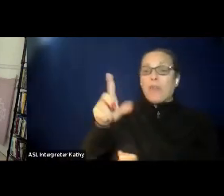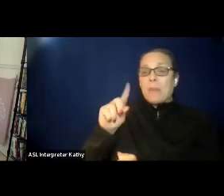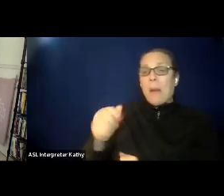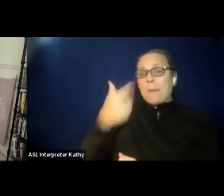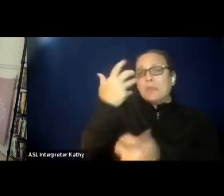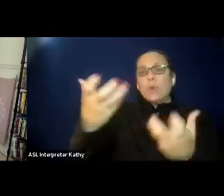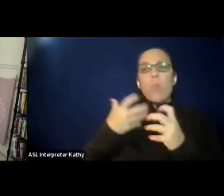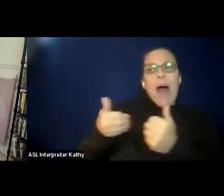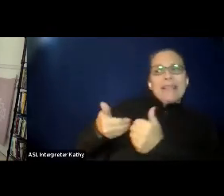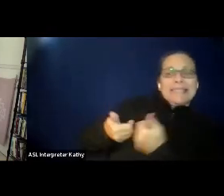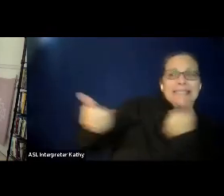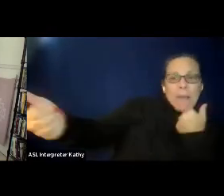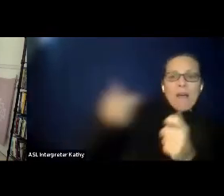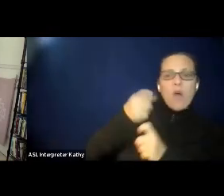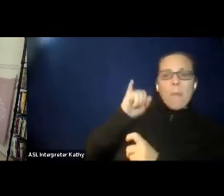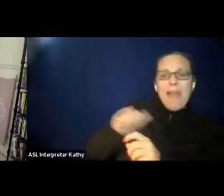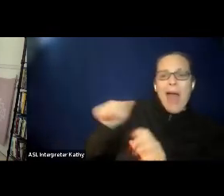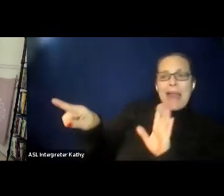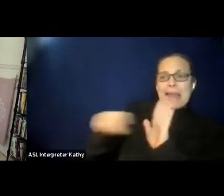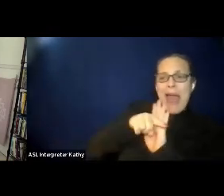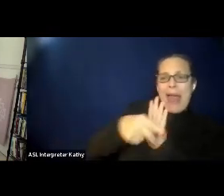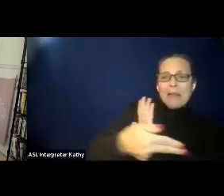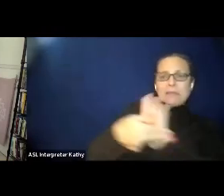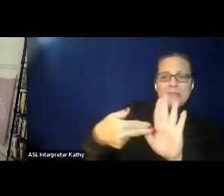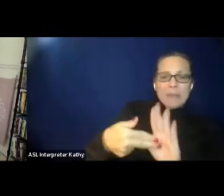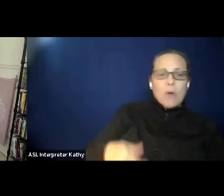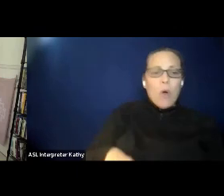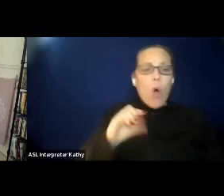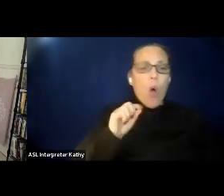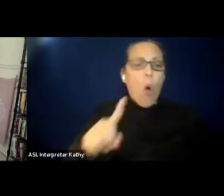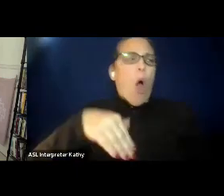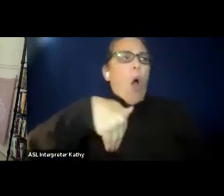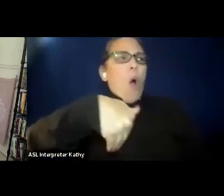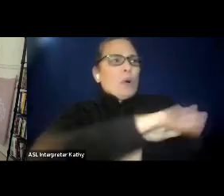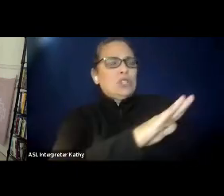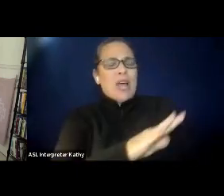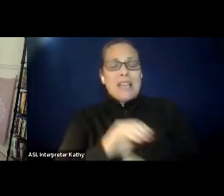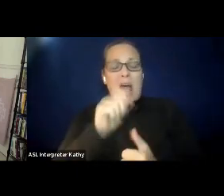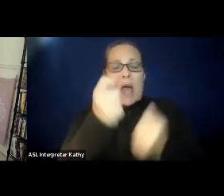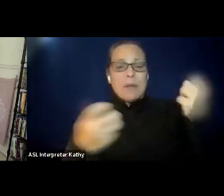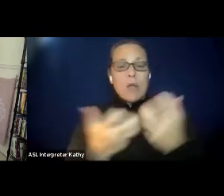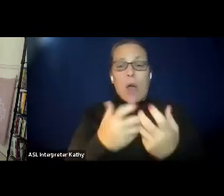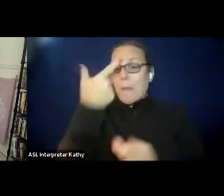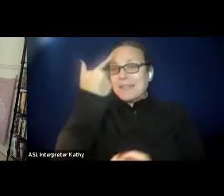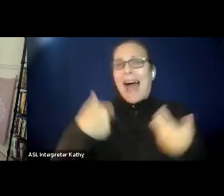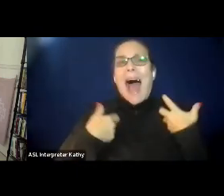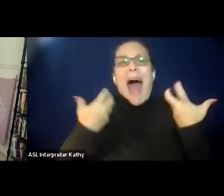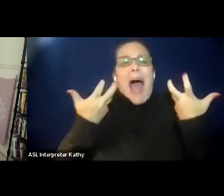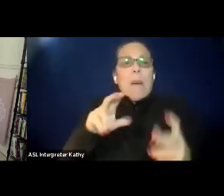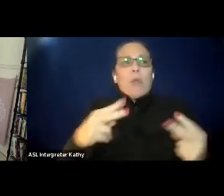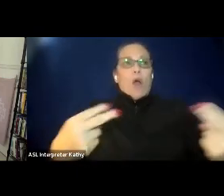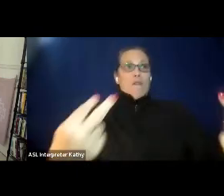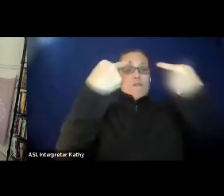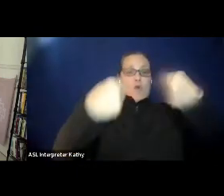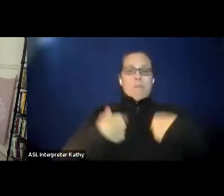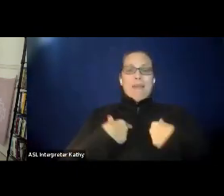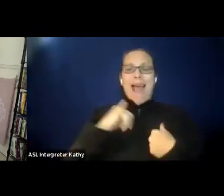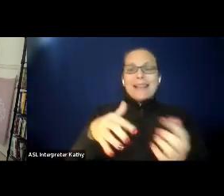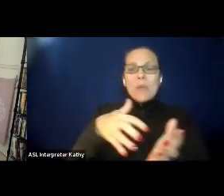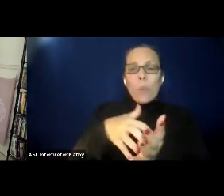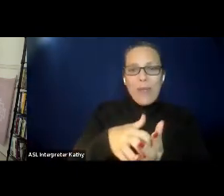overwhelmed with societal expectations and rejecting community with other disabled people in order to distance yourself from stigma and rejecting